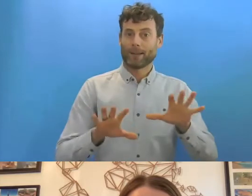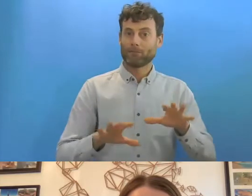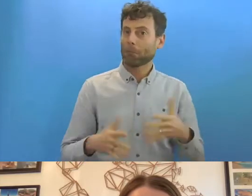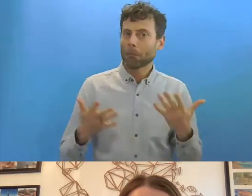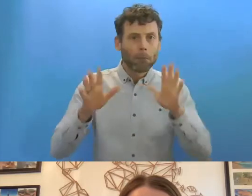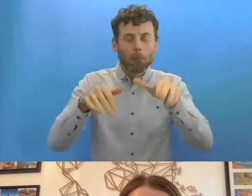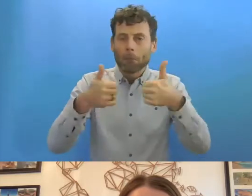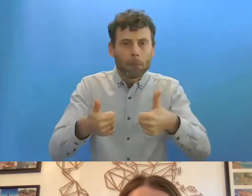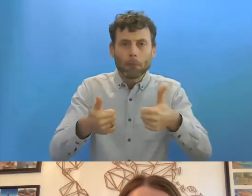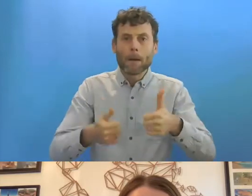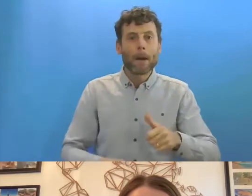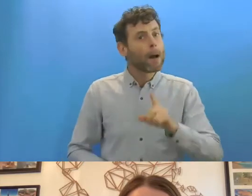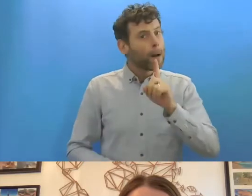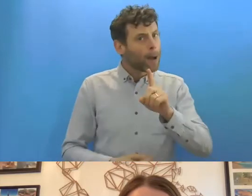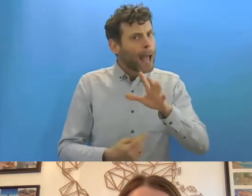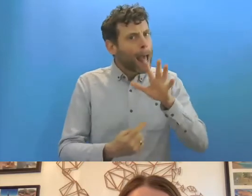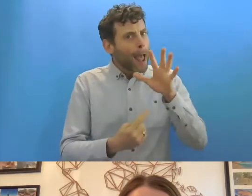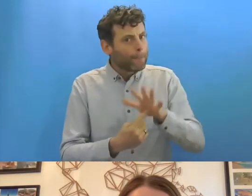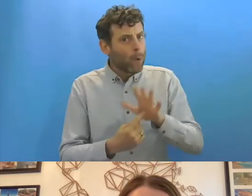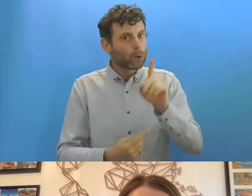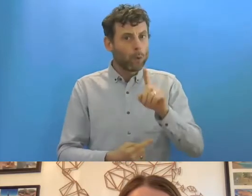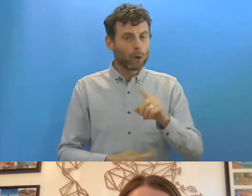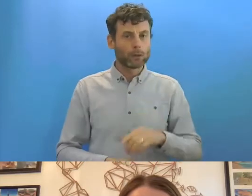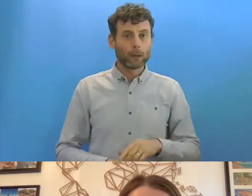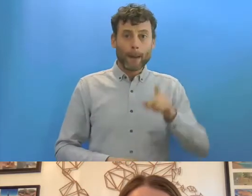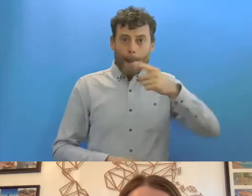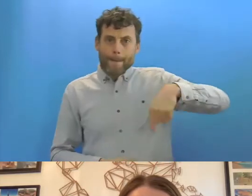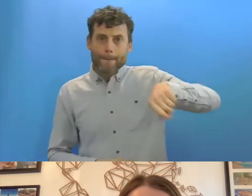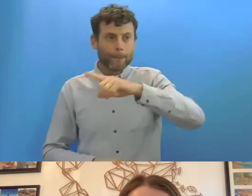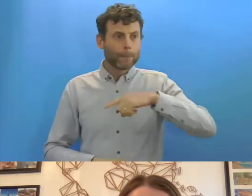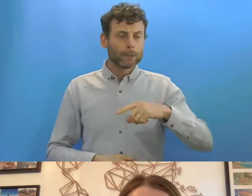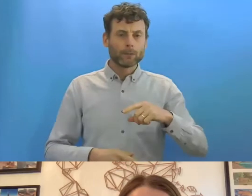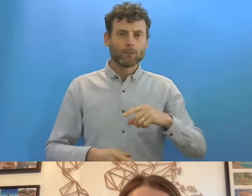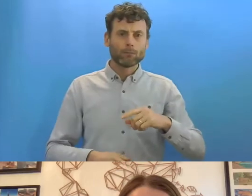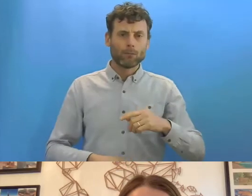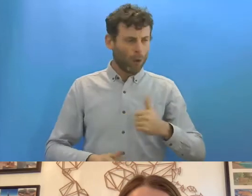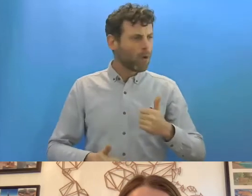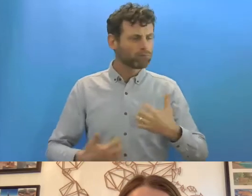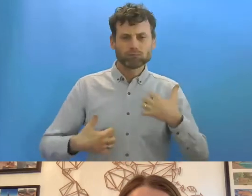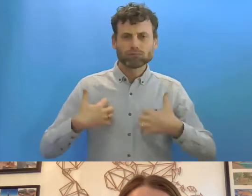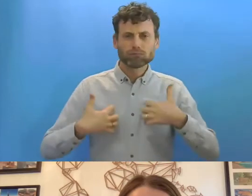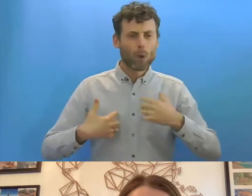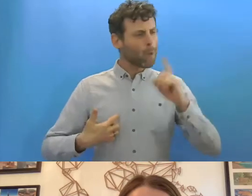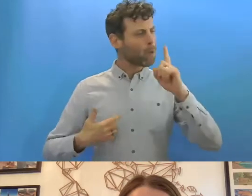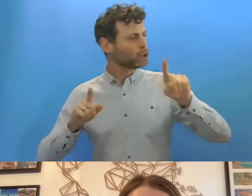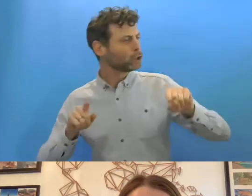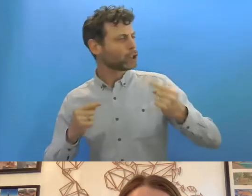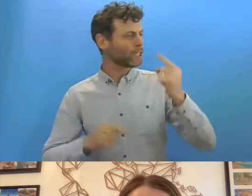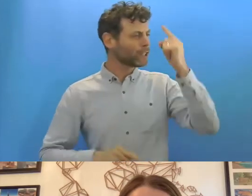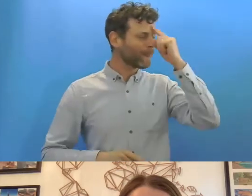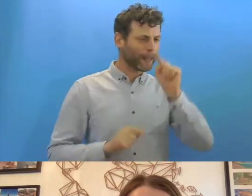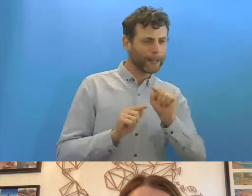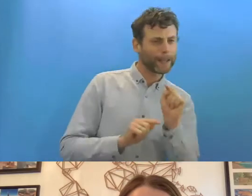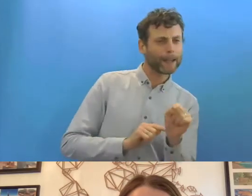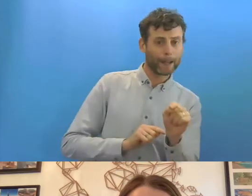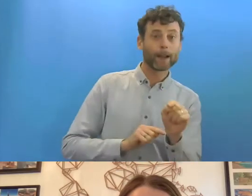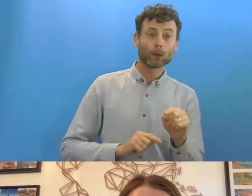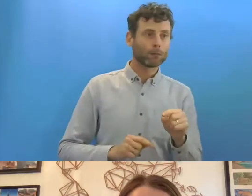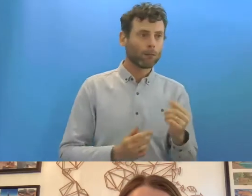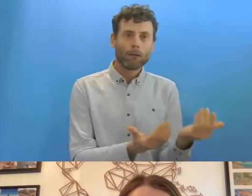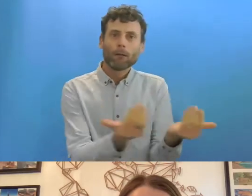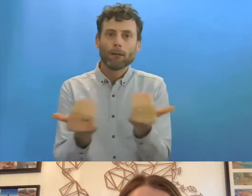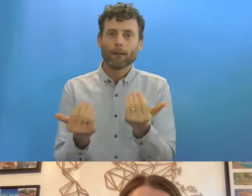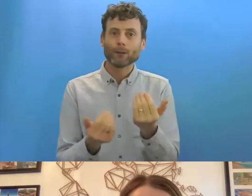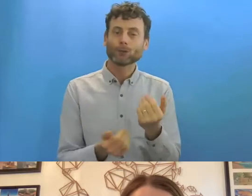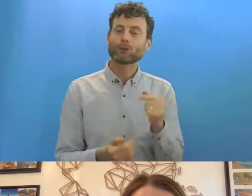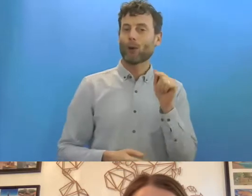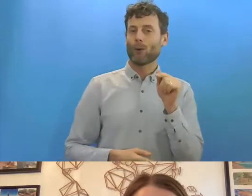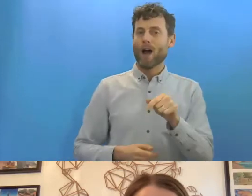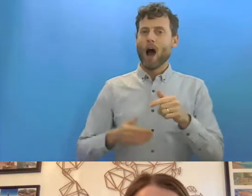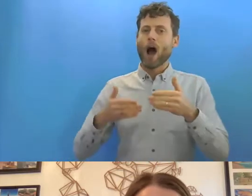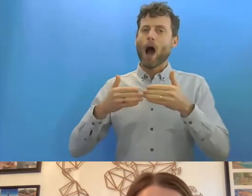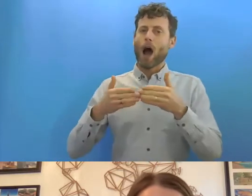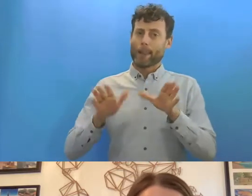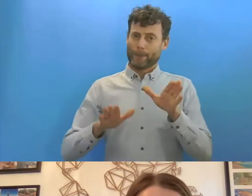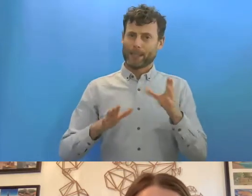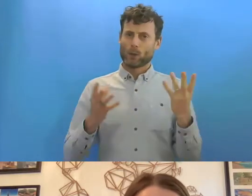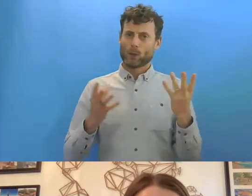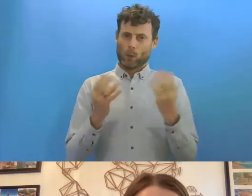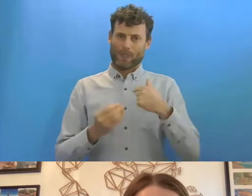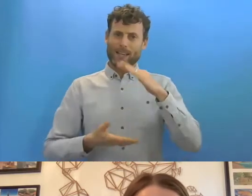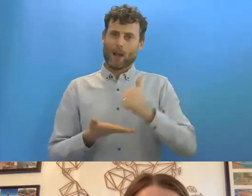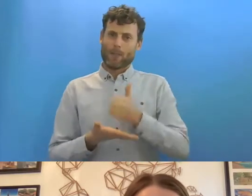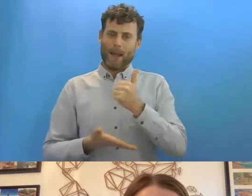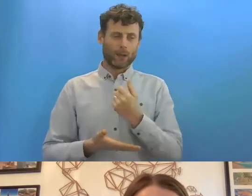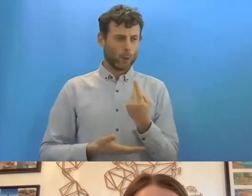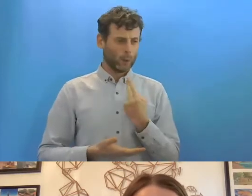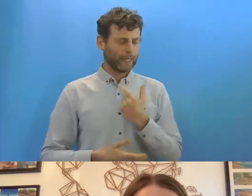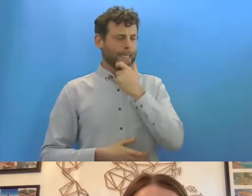online, so we had a real mix, but essentially everyone was still really excited and up for the challenge,